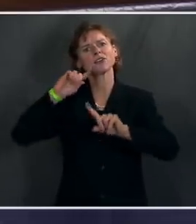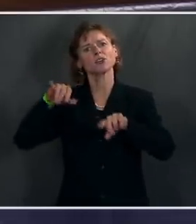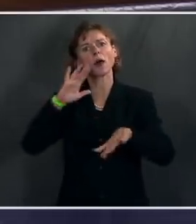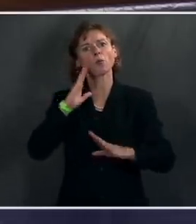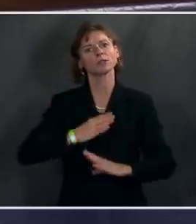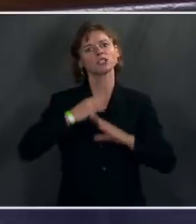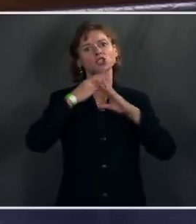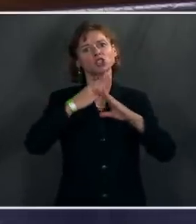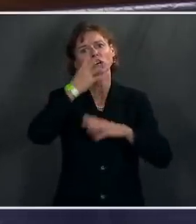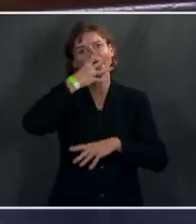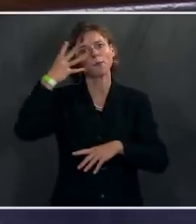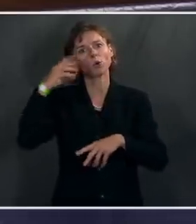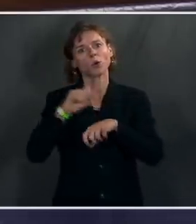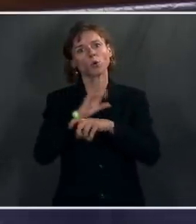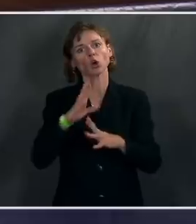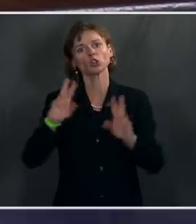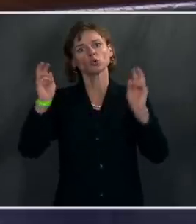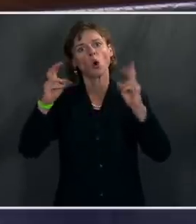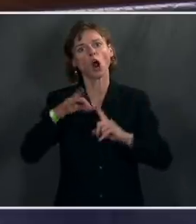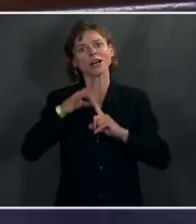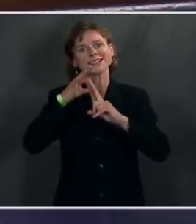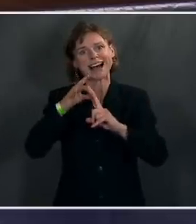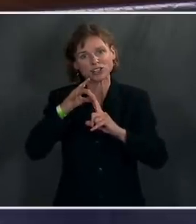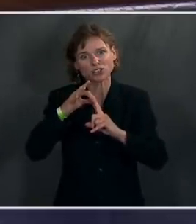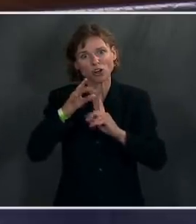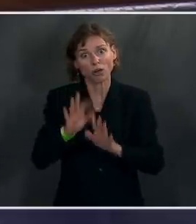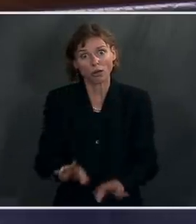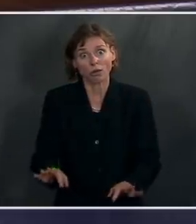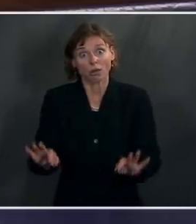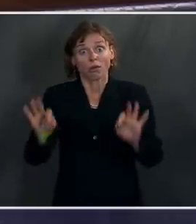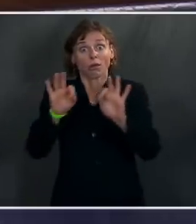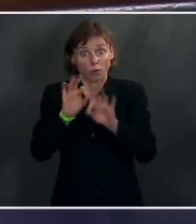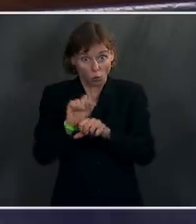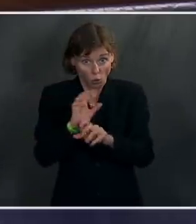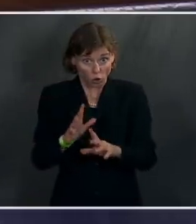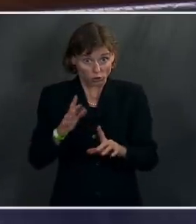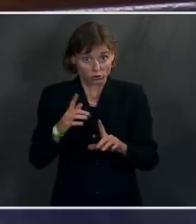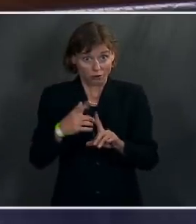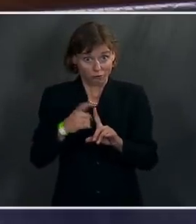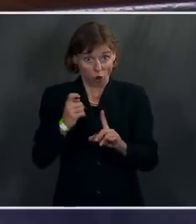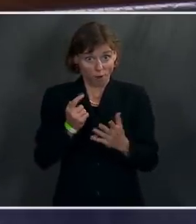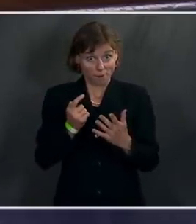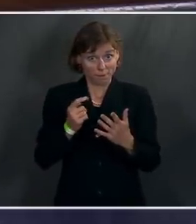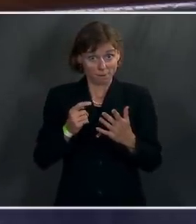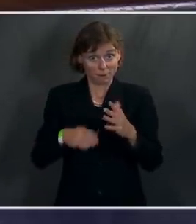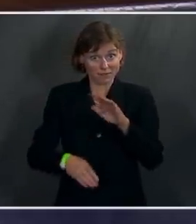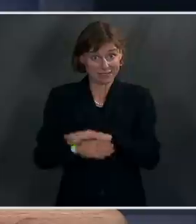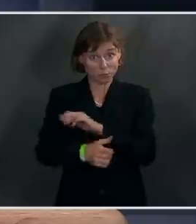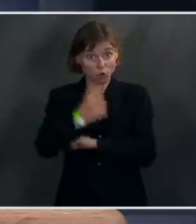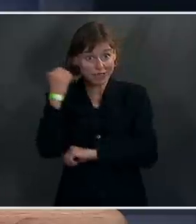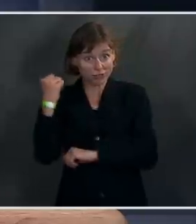who are considered essential workers from the threat of deportation. Is that being considered? Is that being worked on?